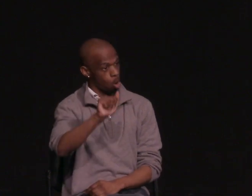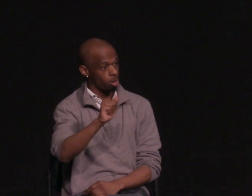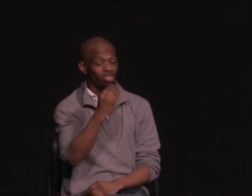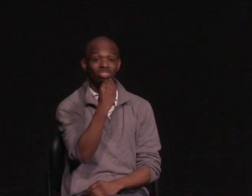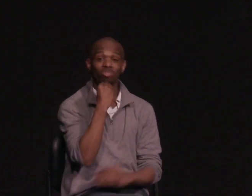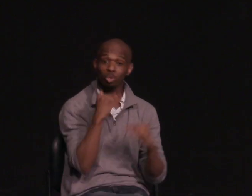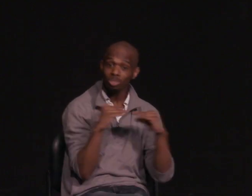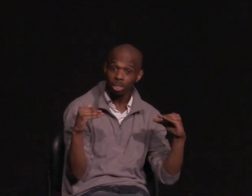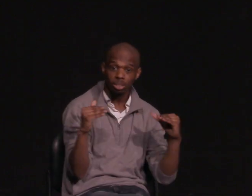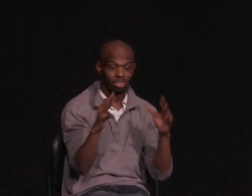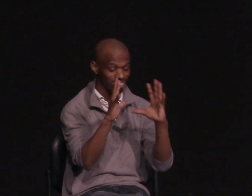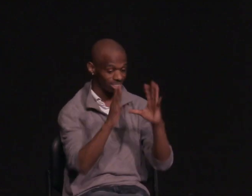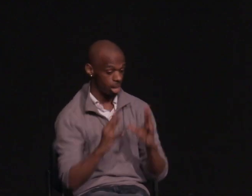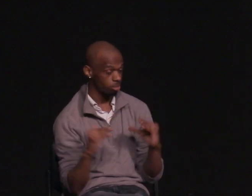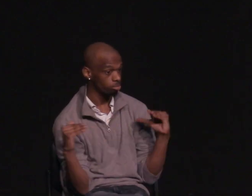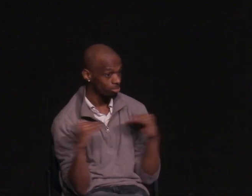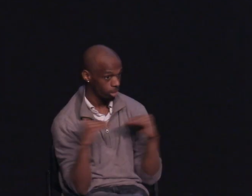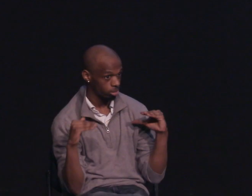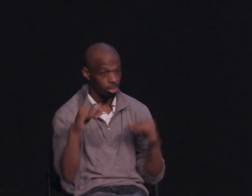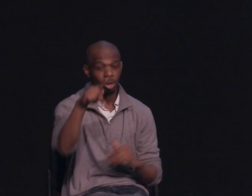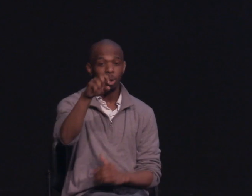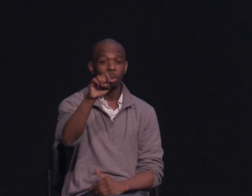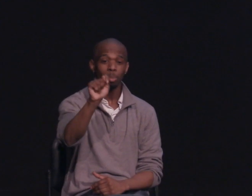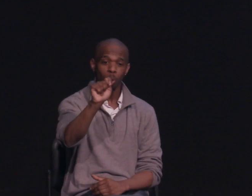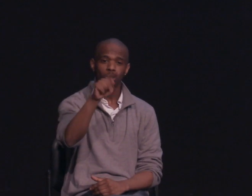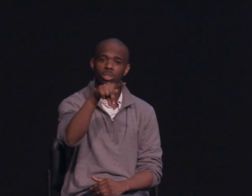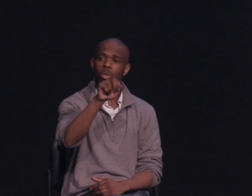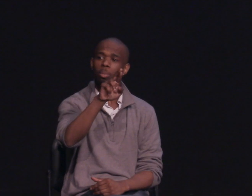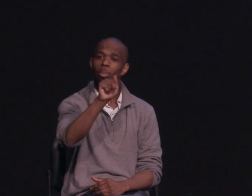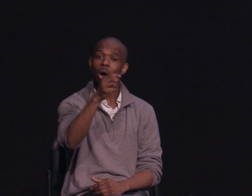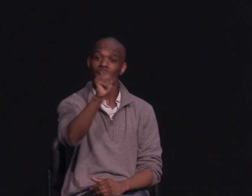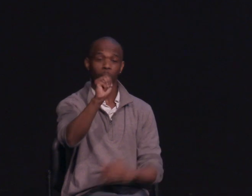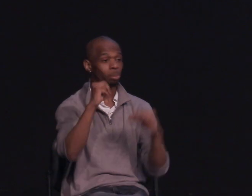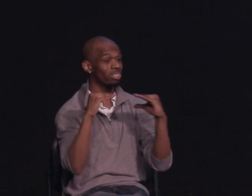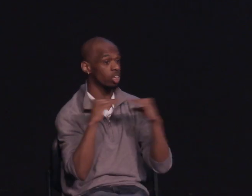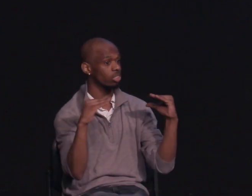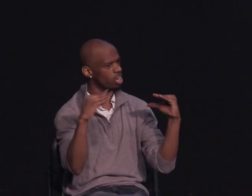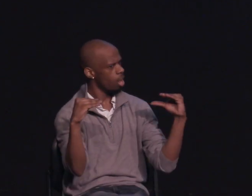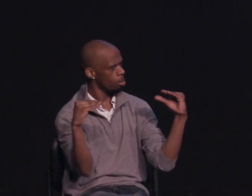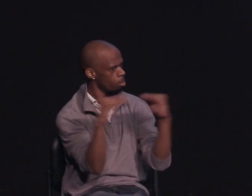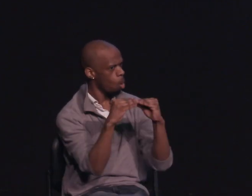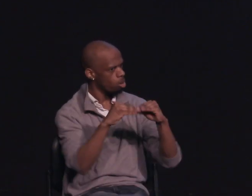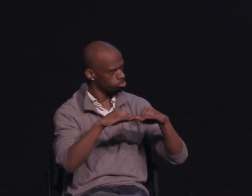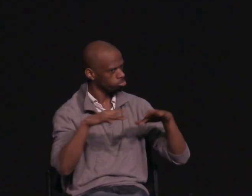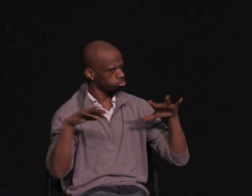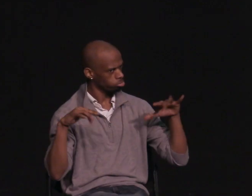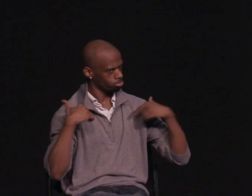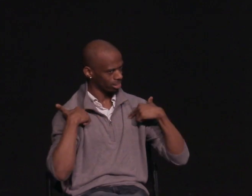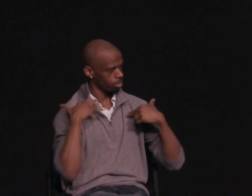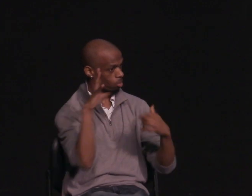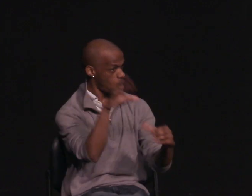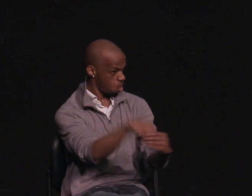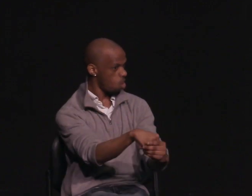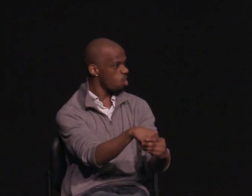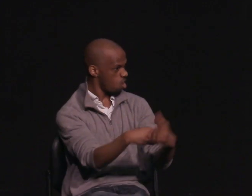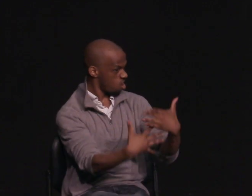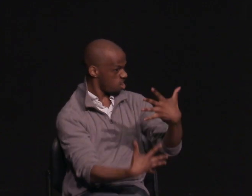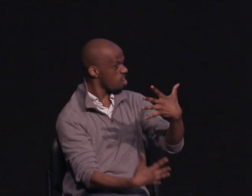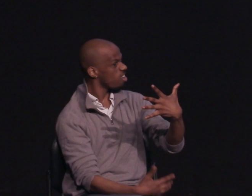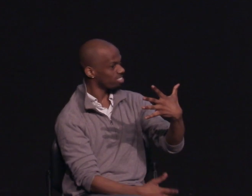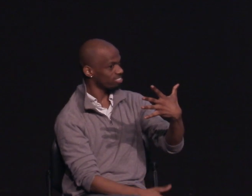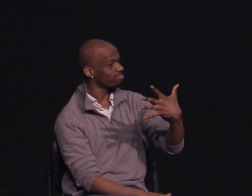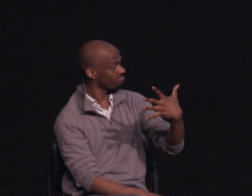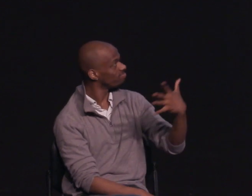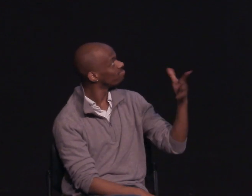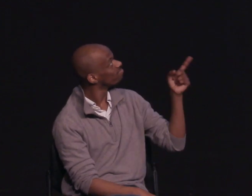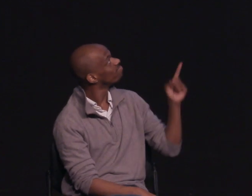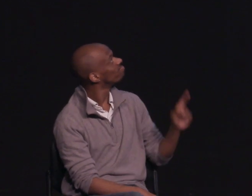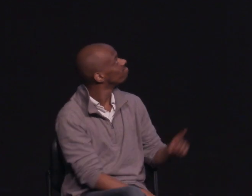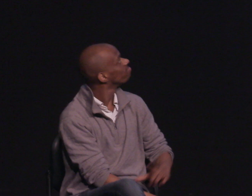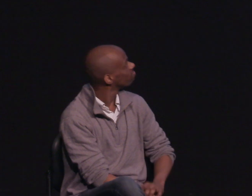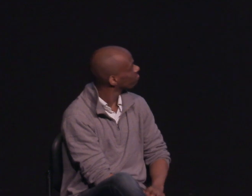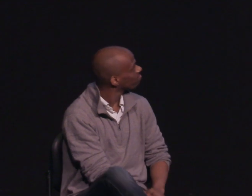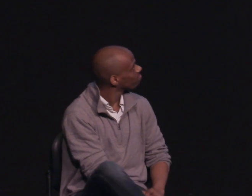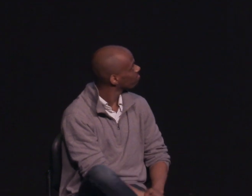postpartum justice, and more.